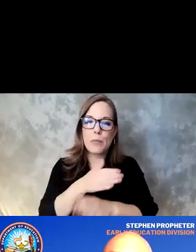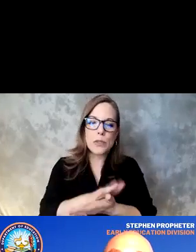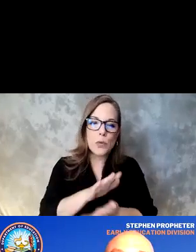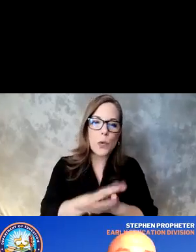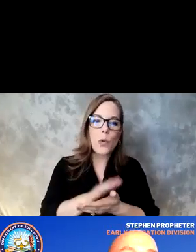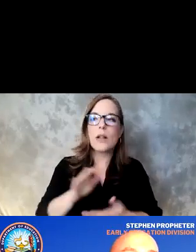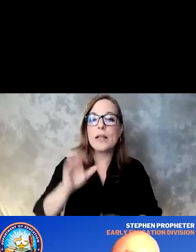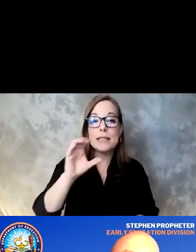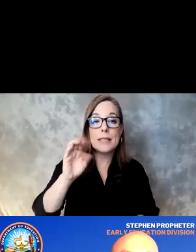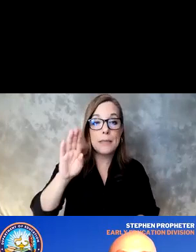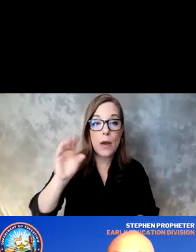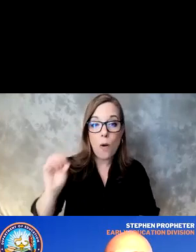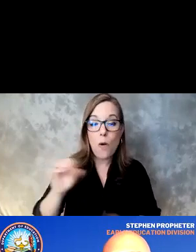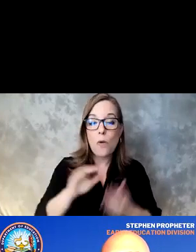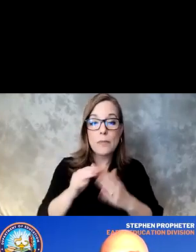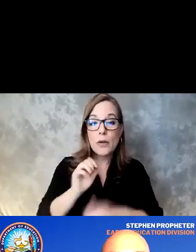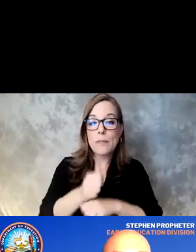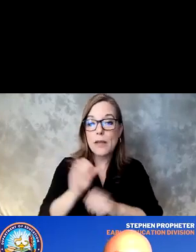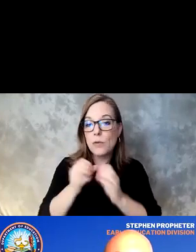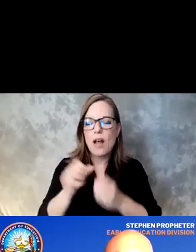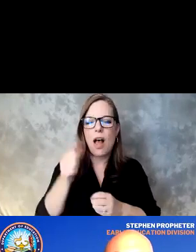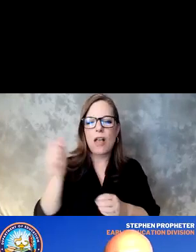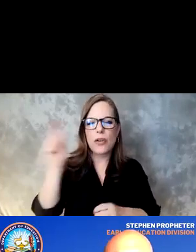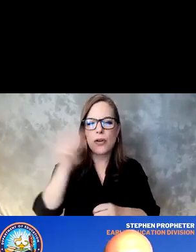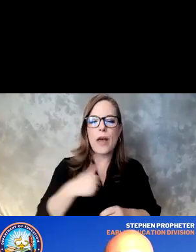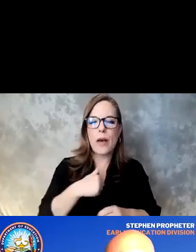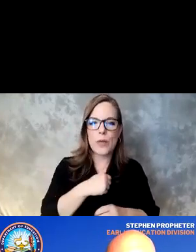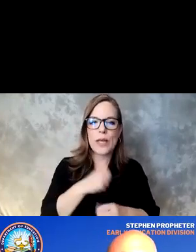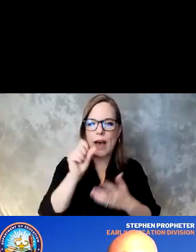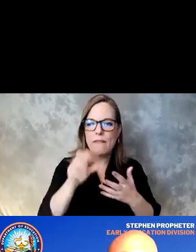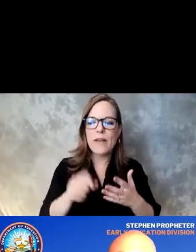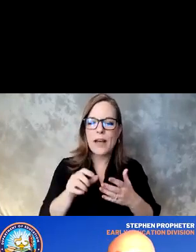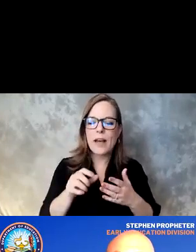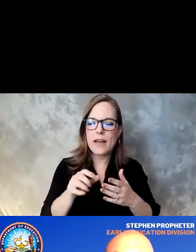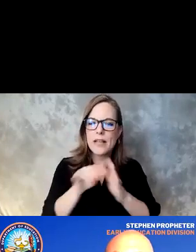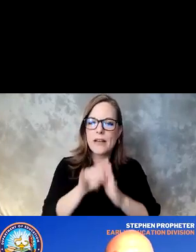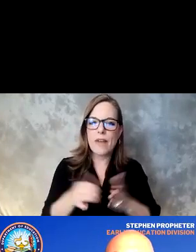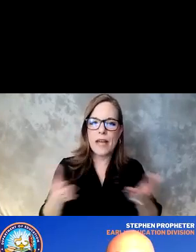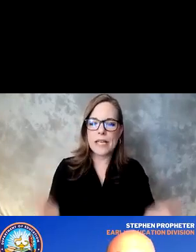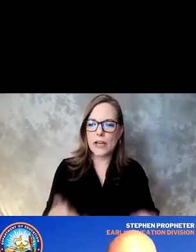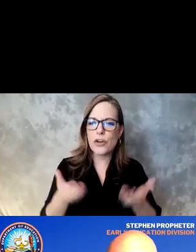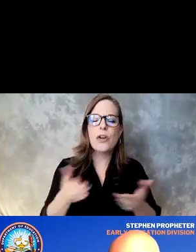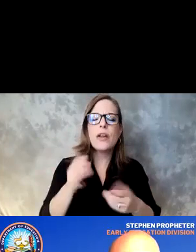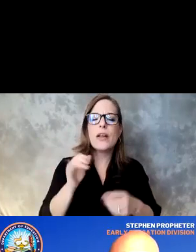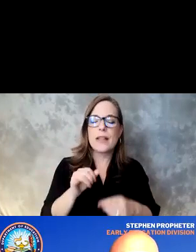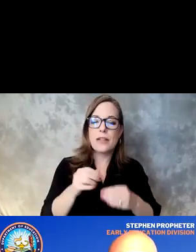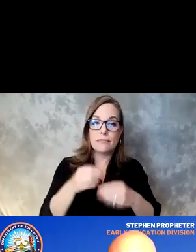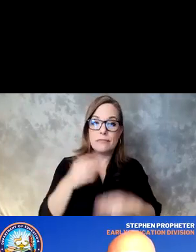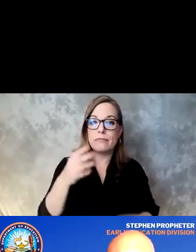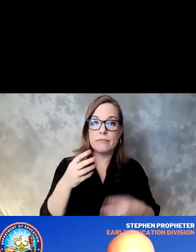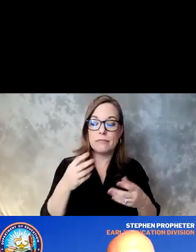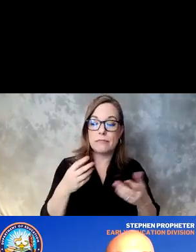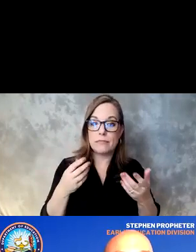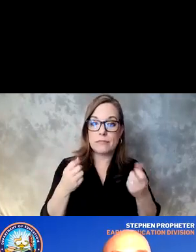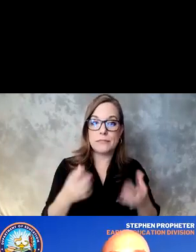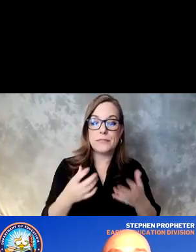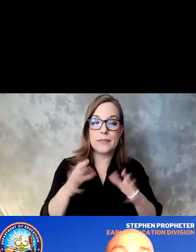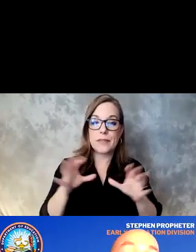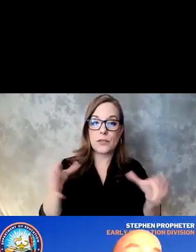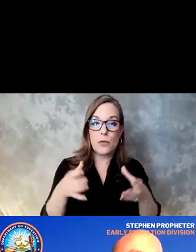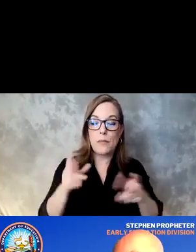identified here in the Guidance it's an exhaustive list you know group of folks to reach out